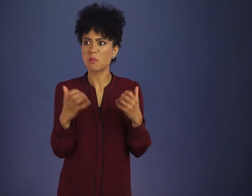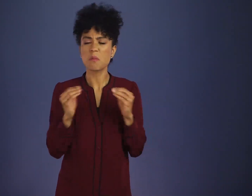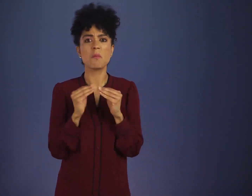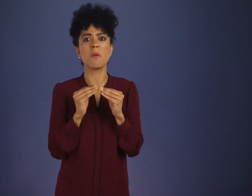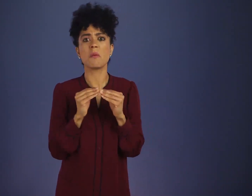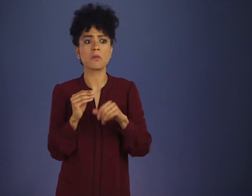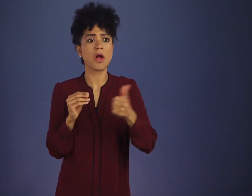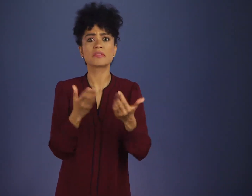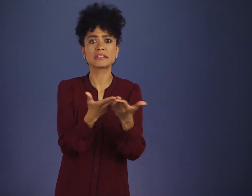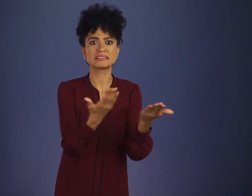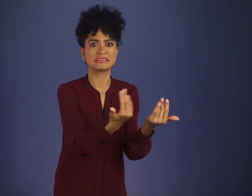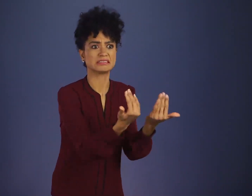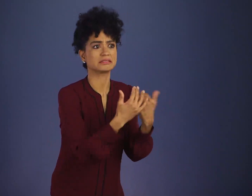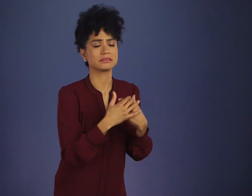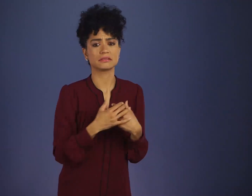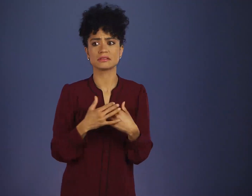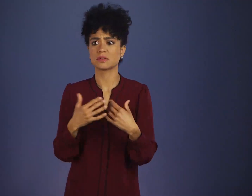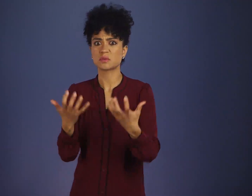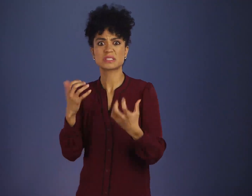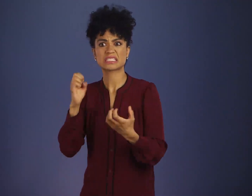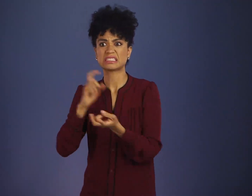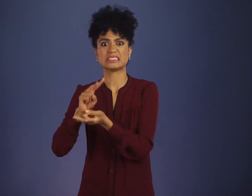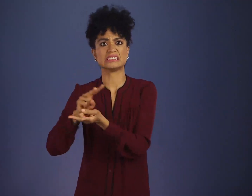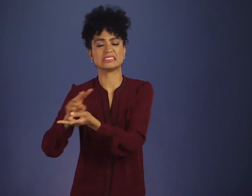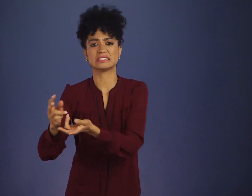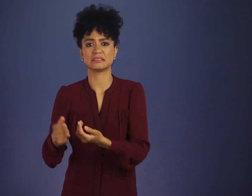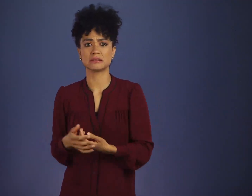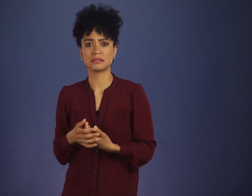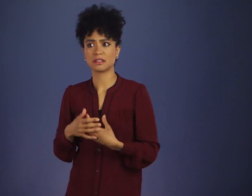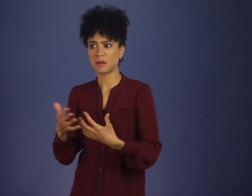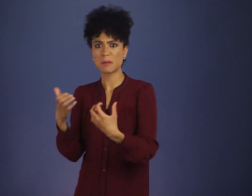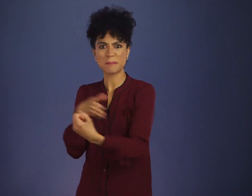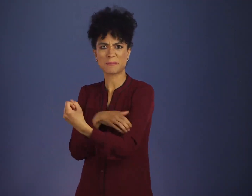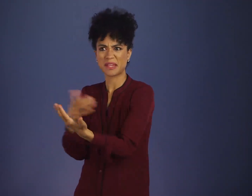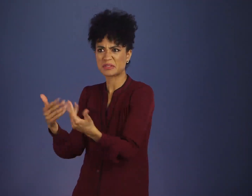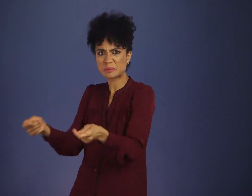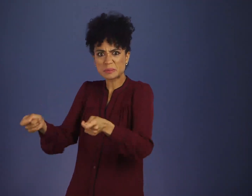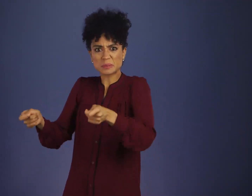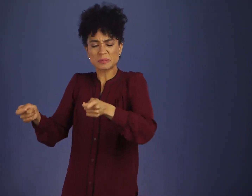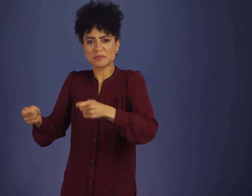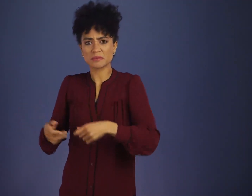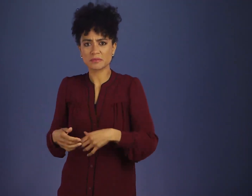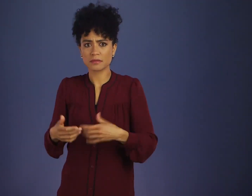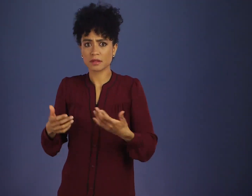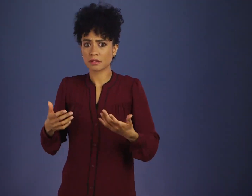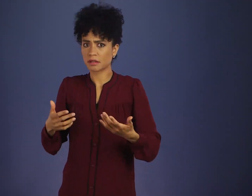to lust for sex and power, to become angry when our instinctive demands are threatened,